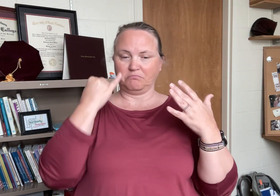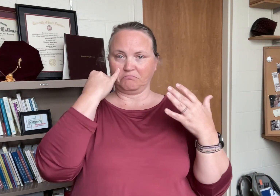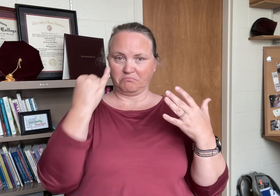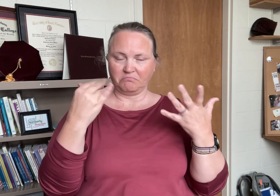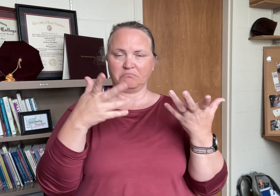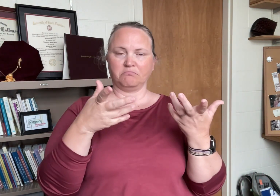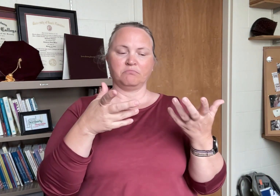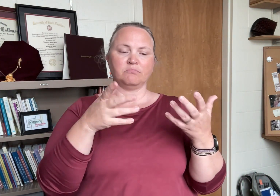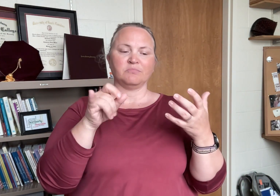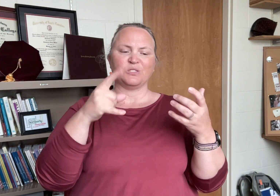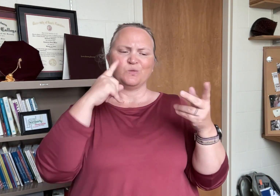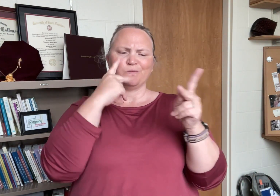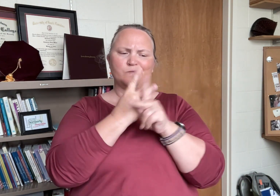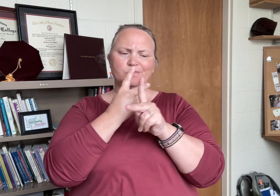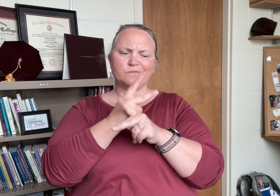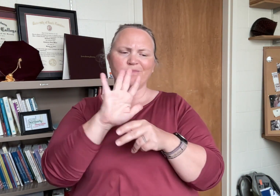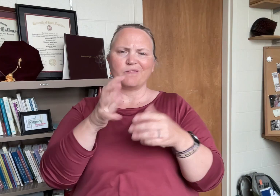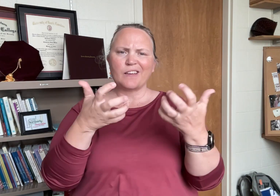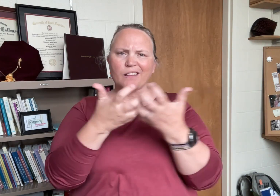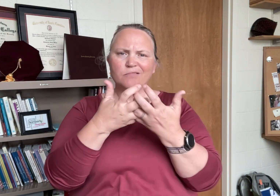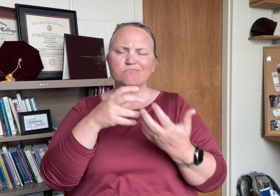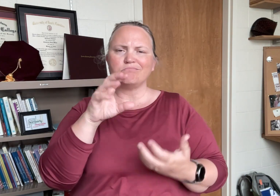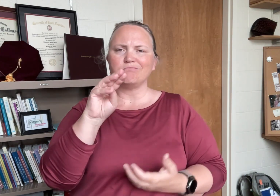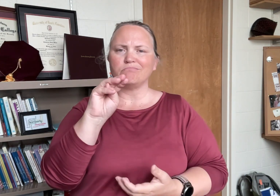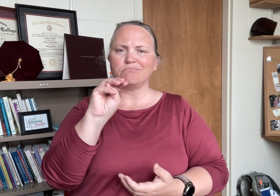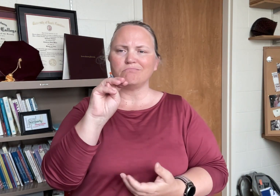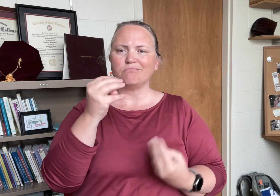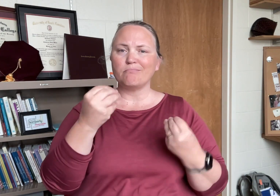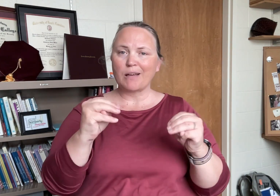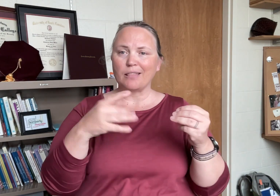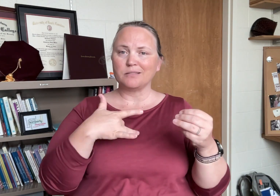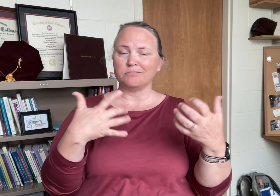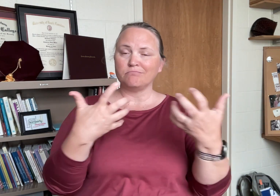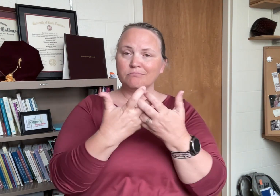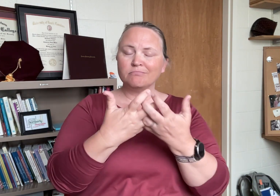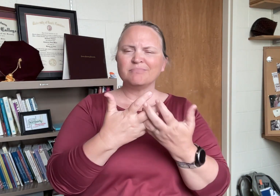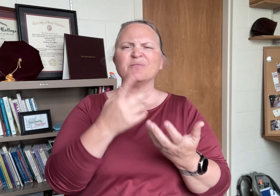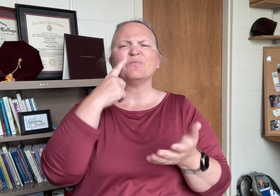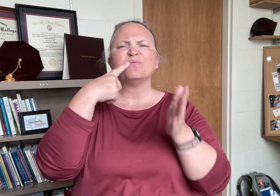Those are my ideas for figuring out, um, where you might want to publish.